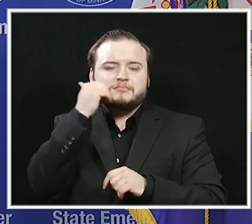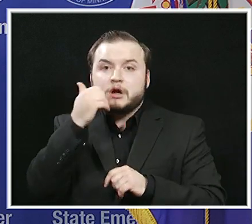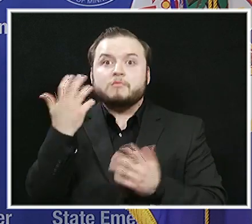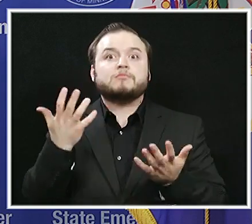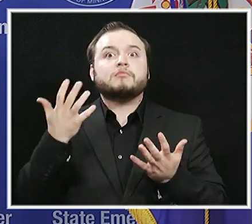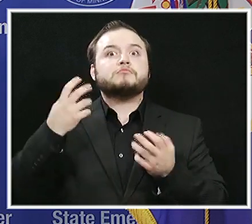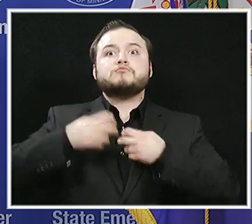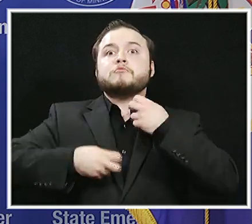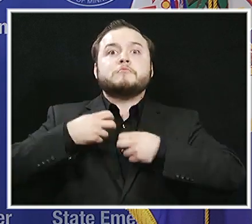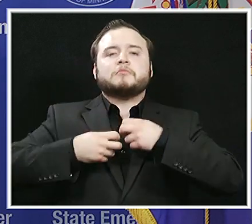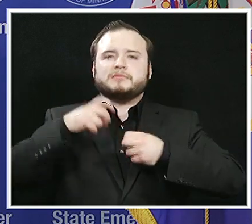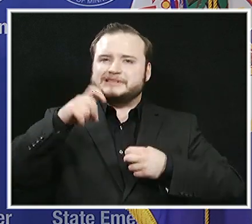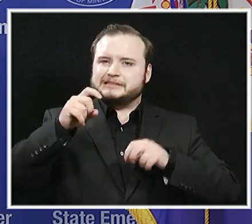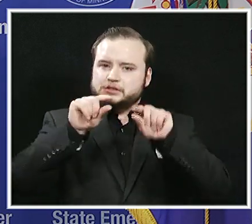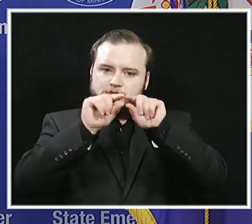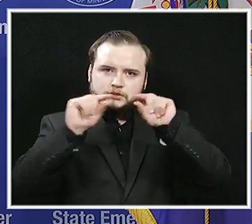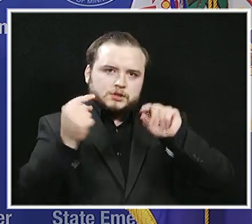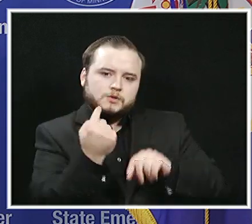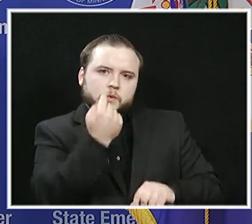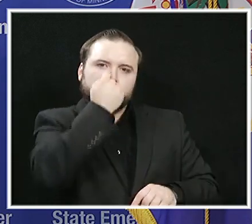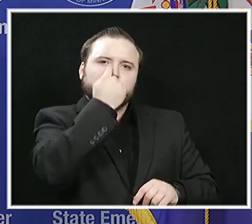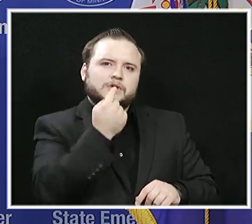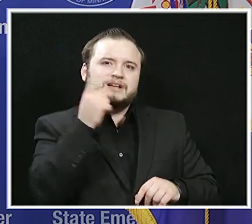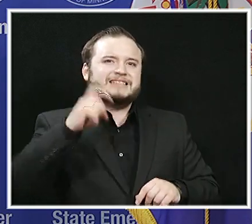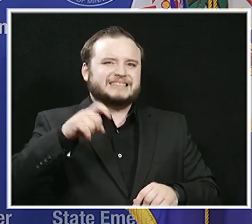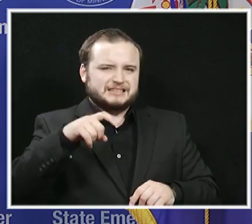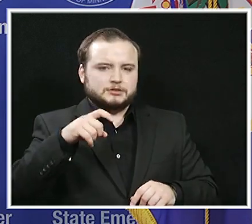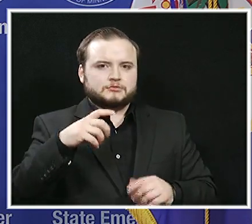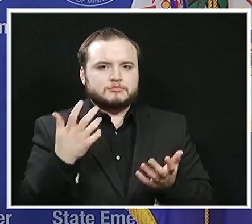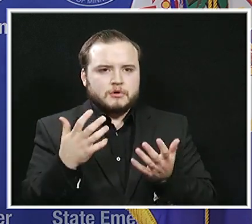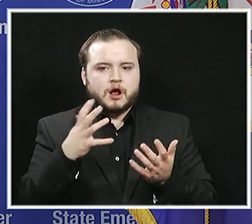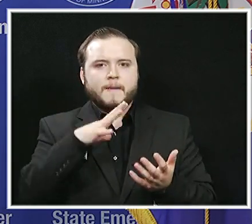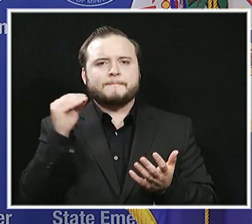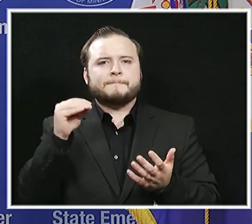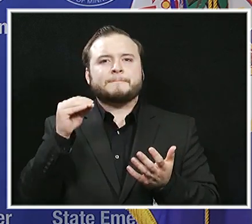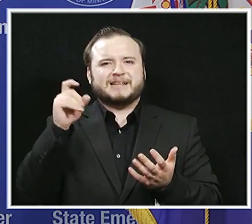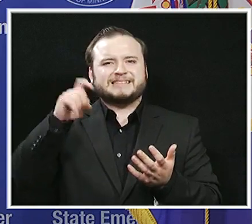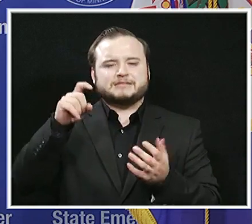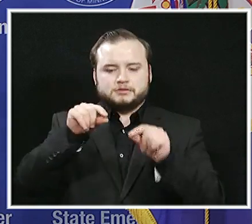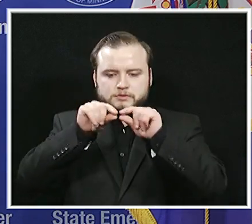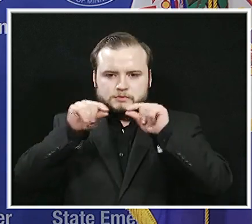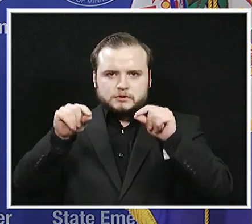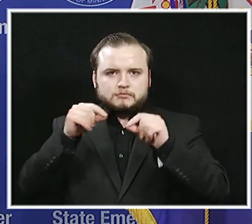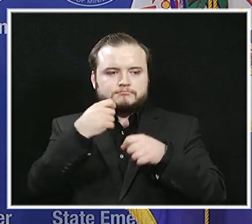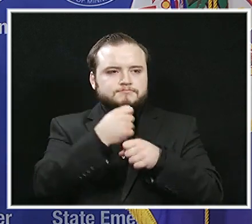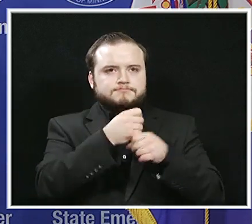but especially us, to get to 15,000 serology tests were swabs. And I asked them to consider using the Defense Production Act on swabs.